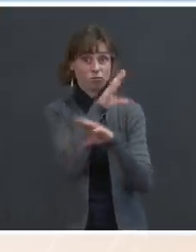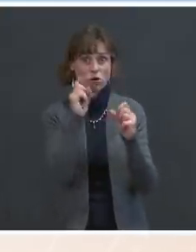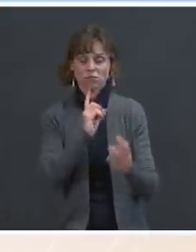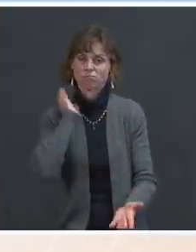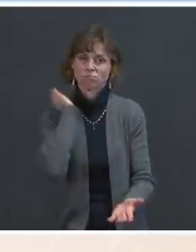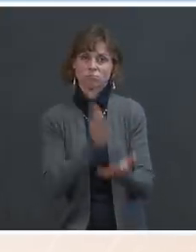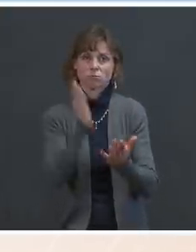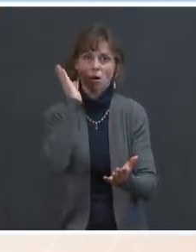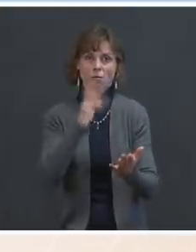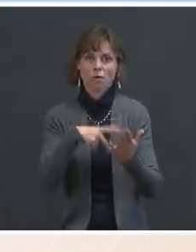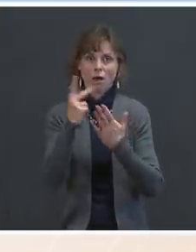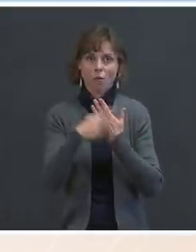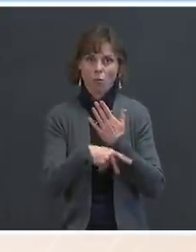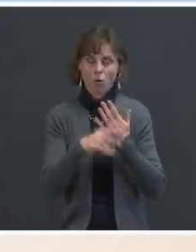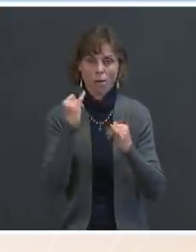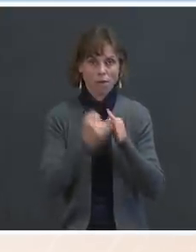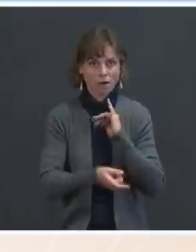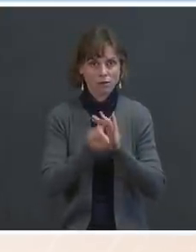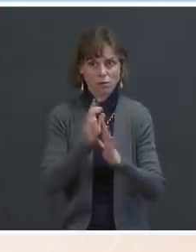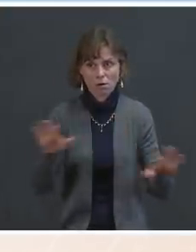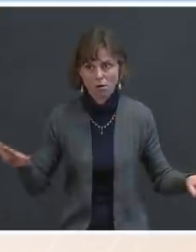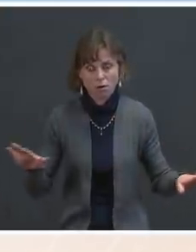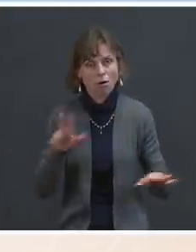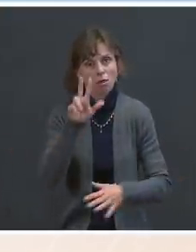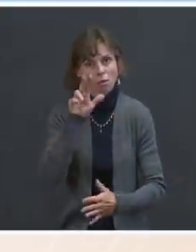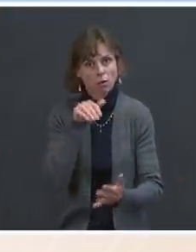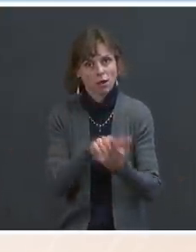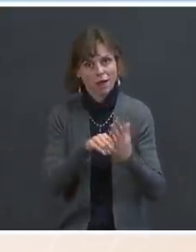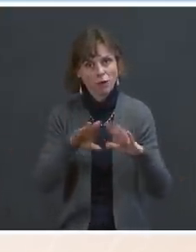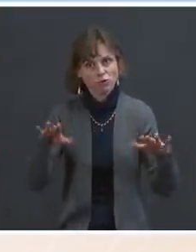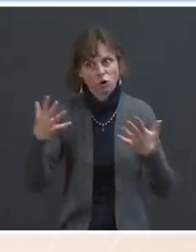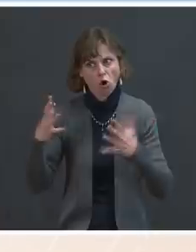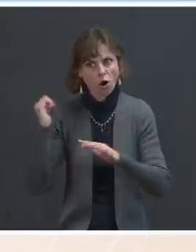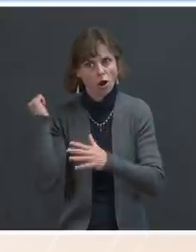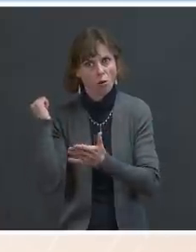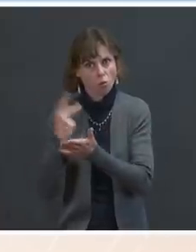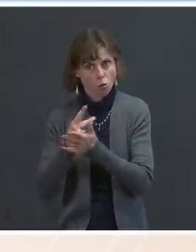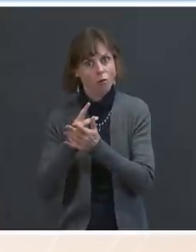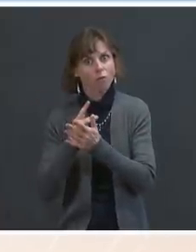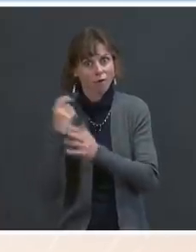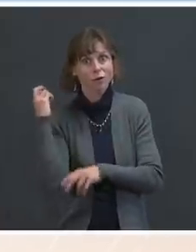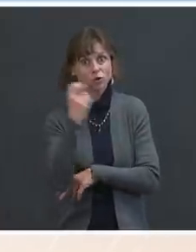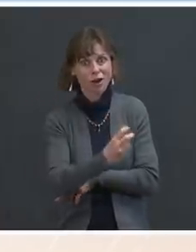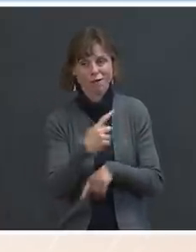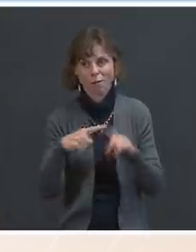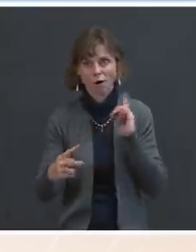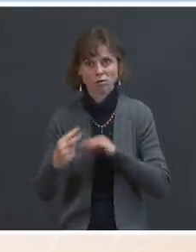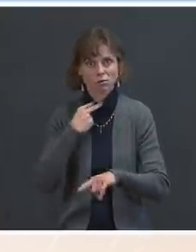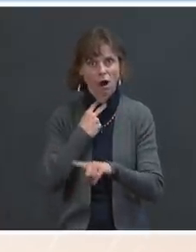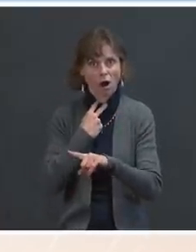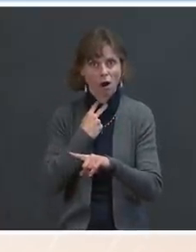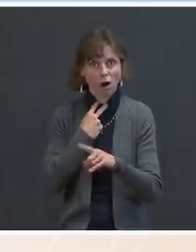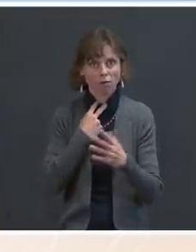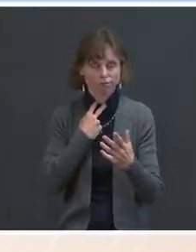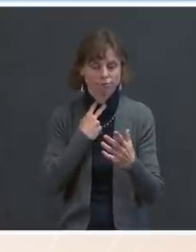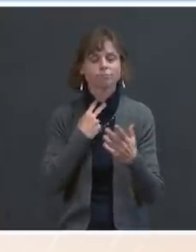leaving around 3,000 children, already approved for travel, stranded. In phase two, we'll be working to improve